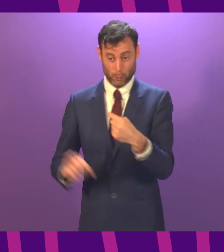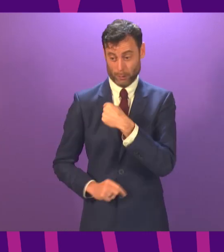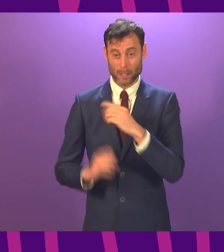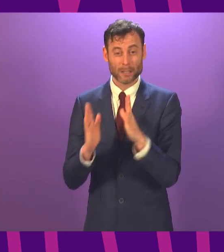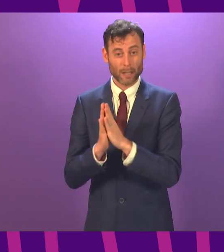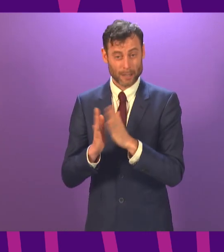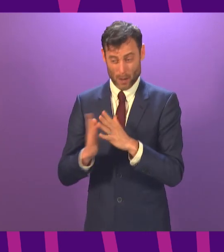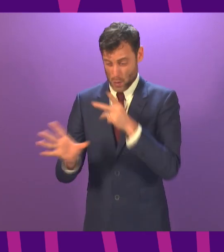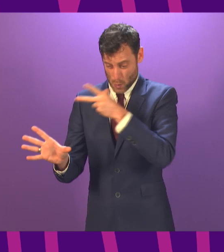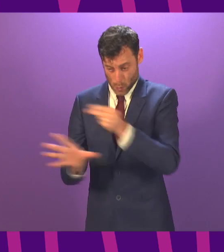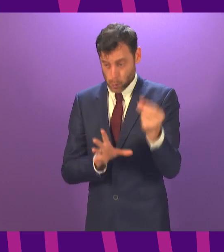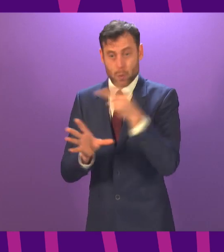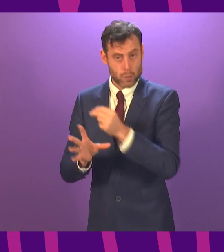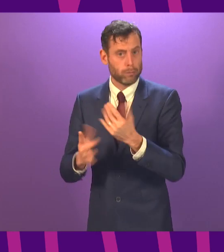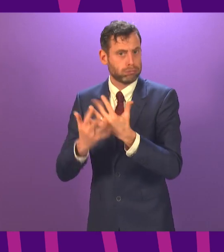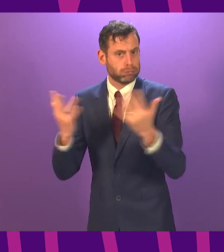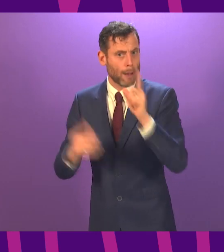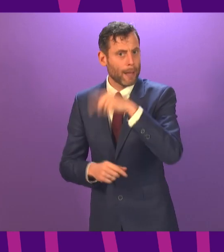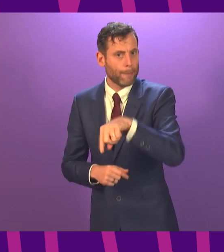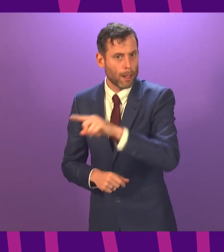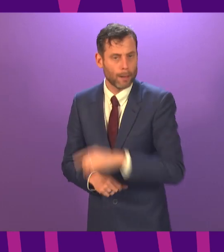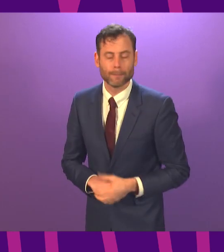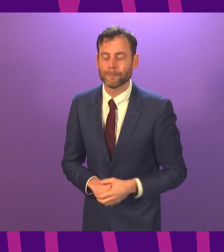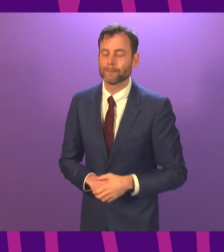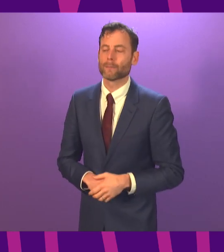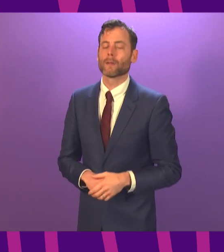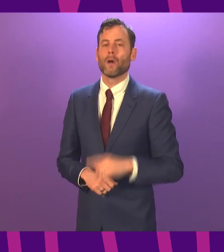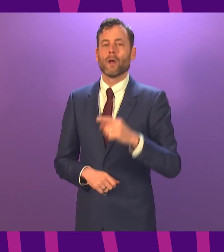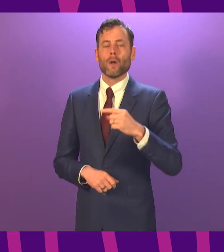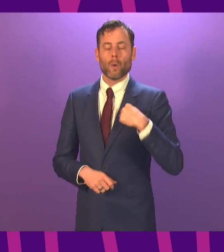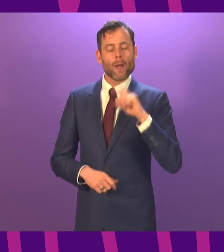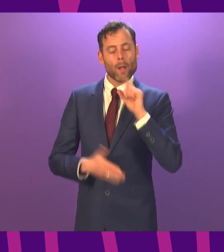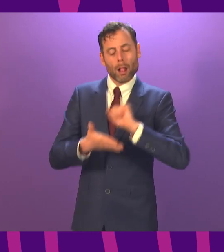My third and final point is that we will shortly publish the latest estimate of the R number.